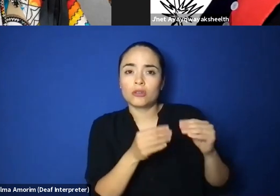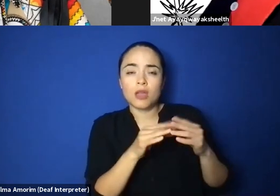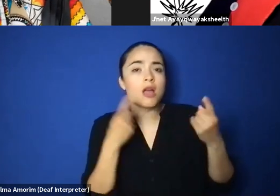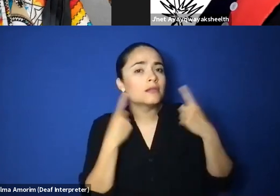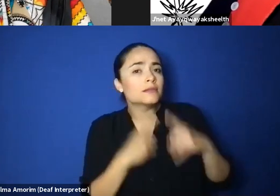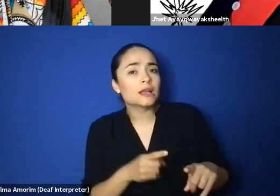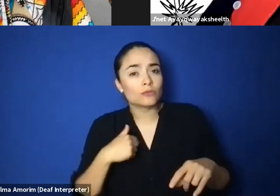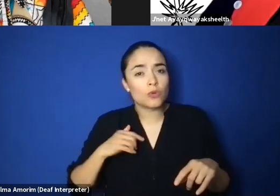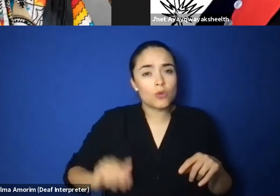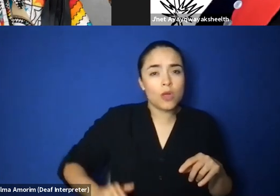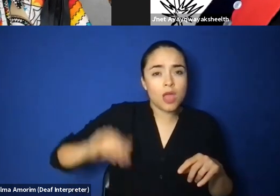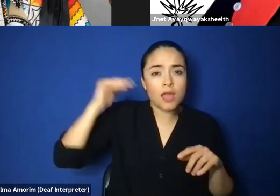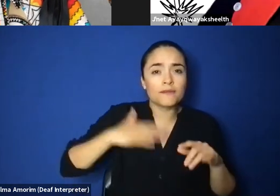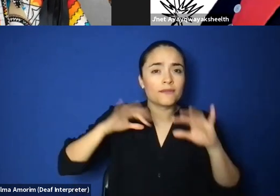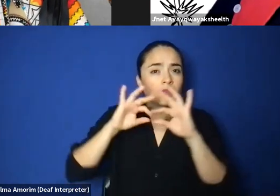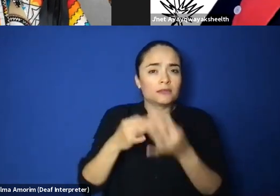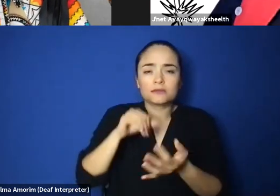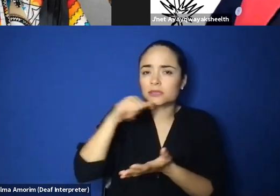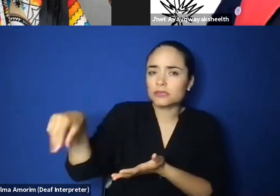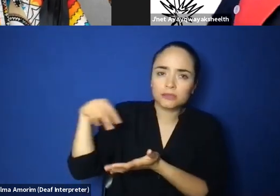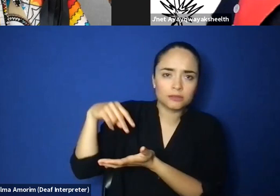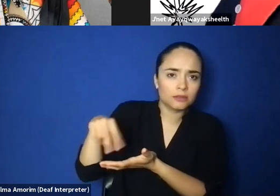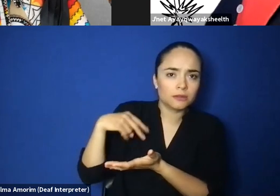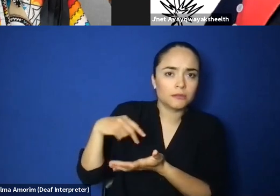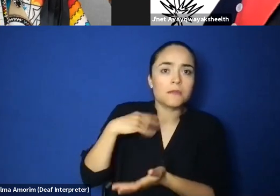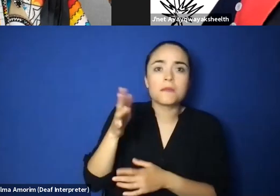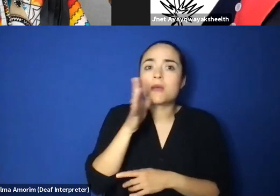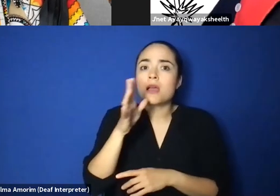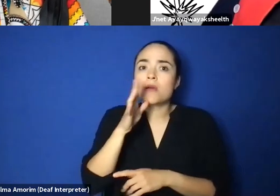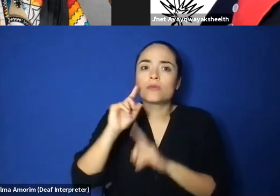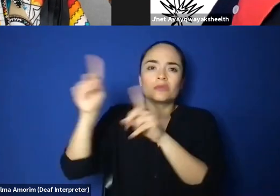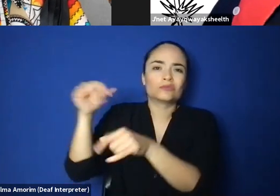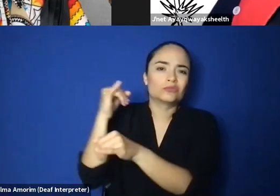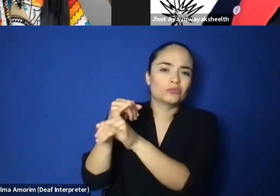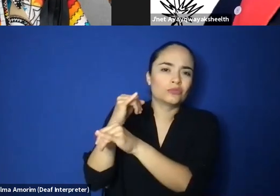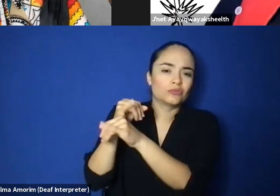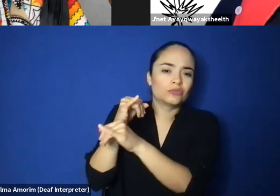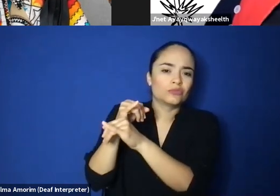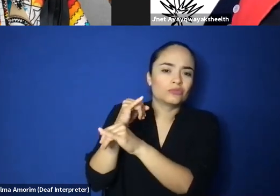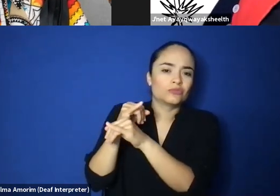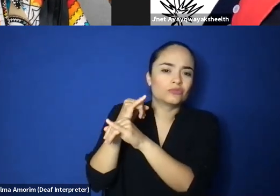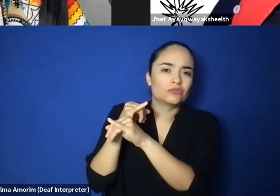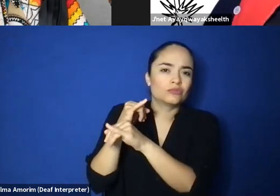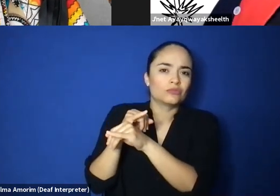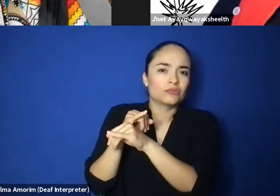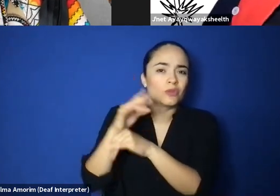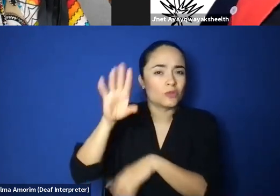my mom went to residential school, she -- and there was a time, up until 1951, that it was illegal